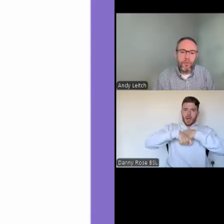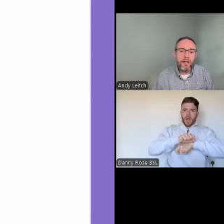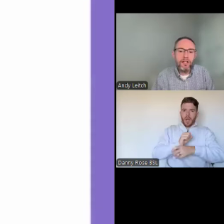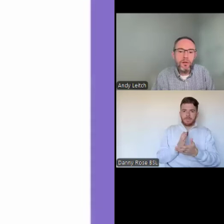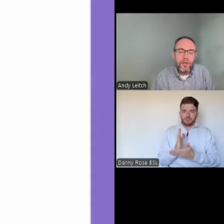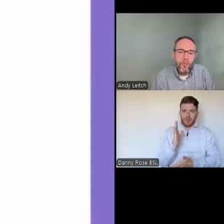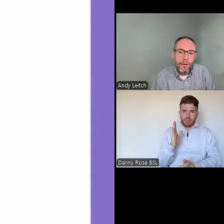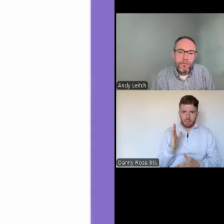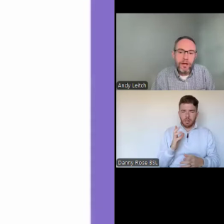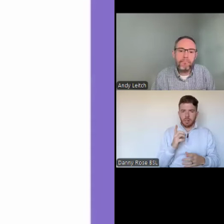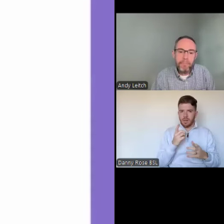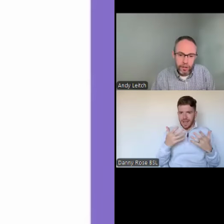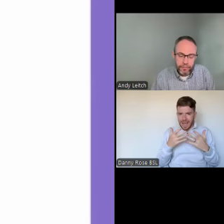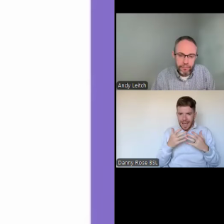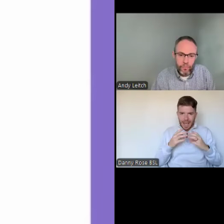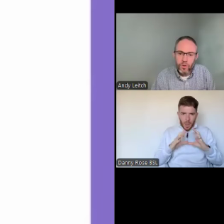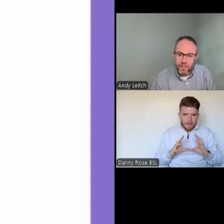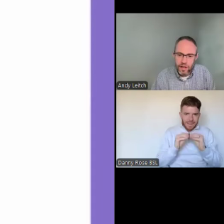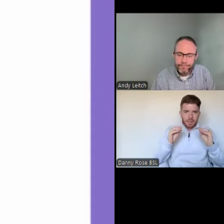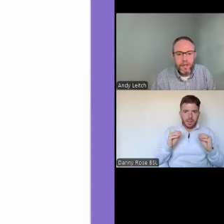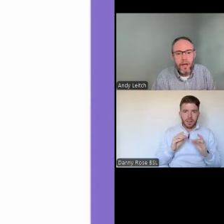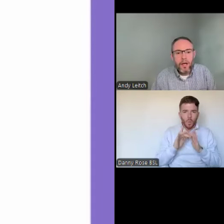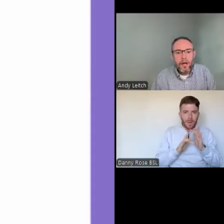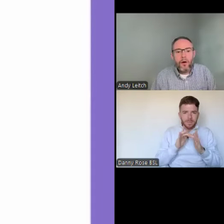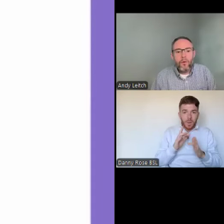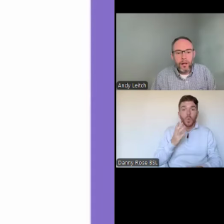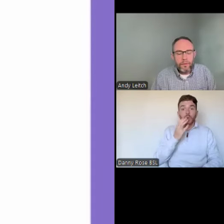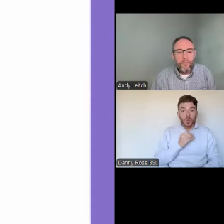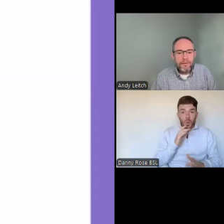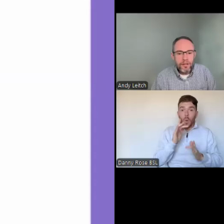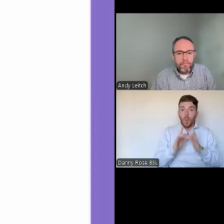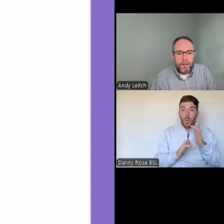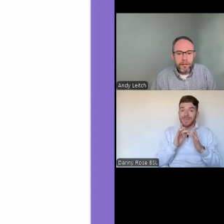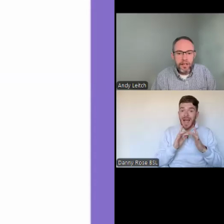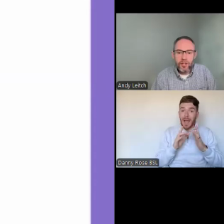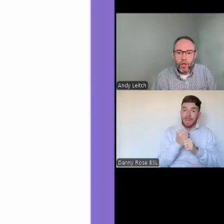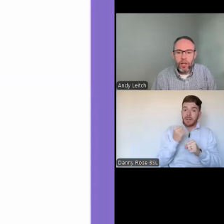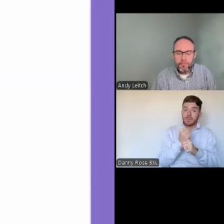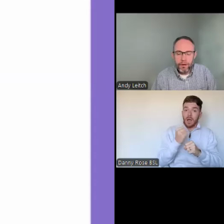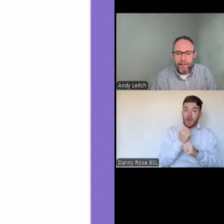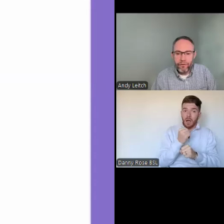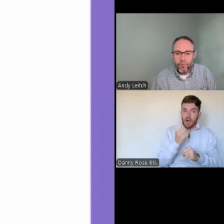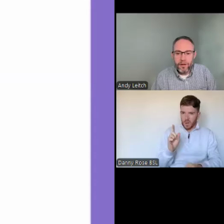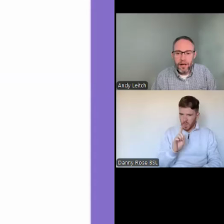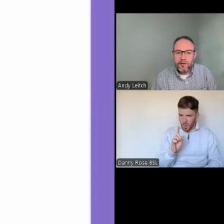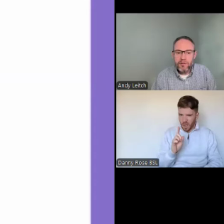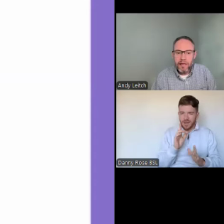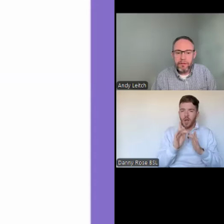We're going to use a website builder. What is that? A website builder is an online platform that allows people